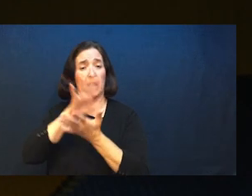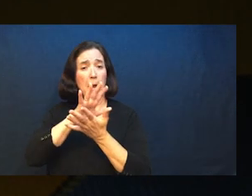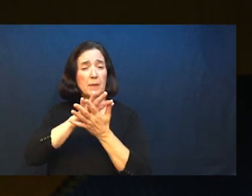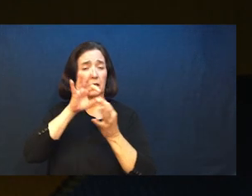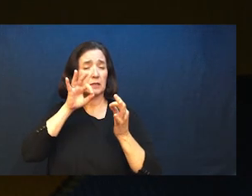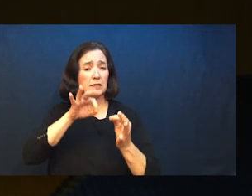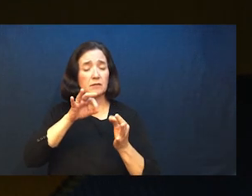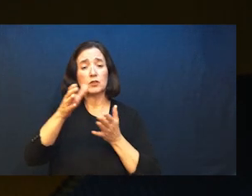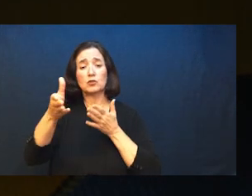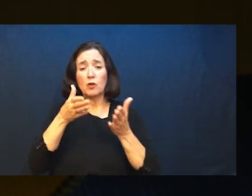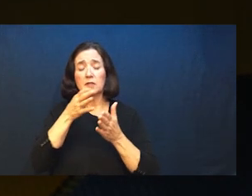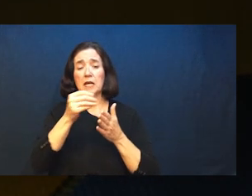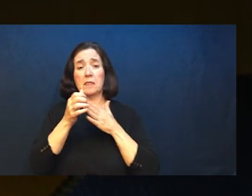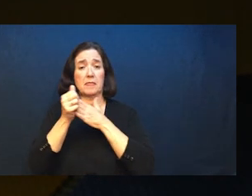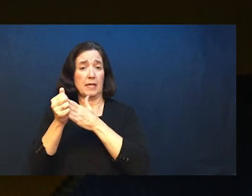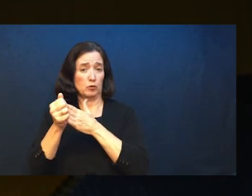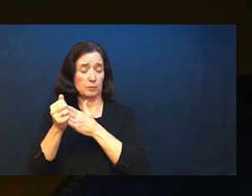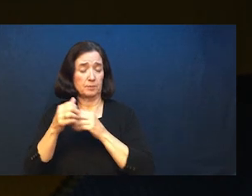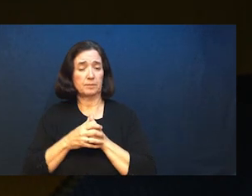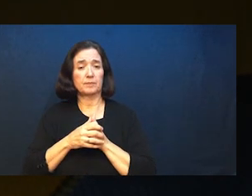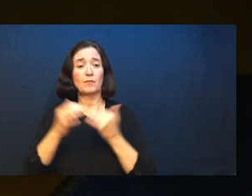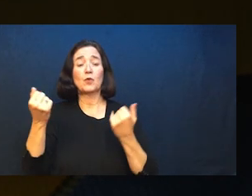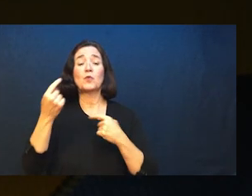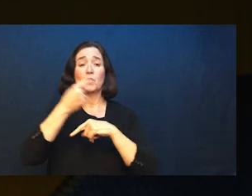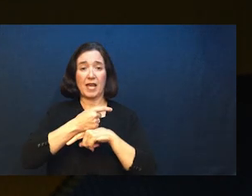all graduates for academic excellence, service, and leadership.